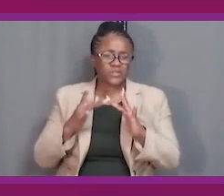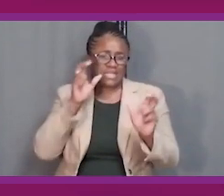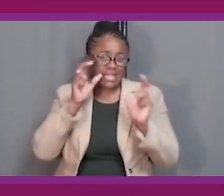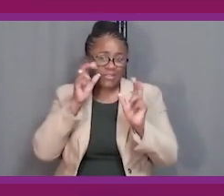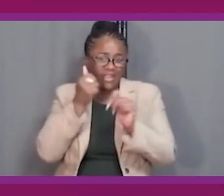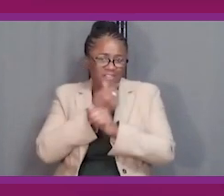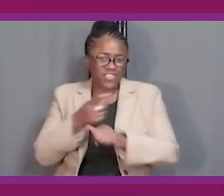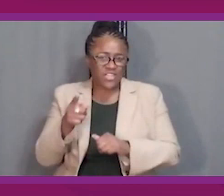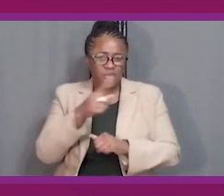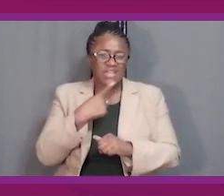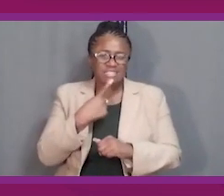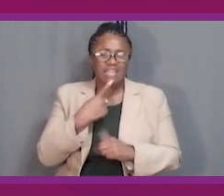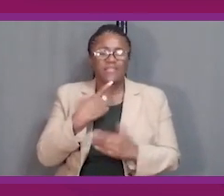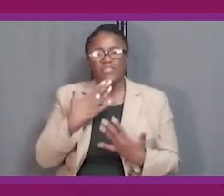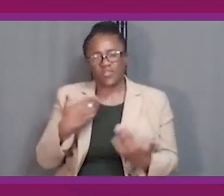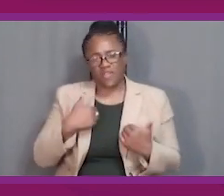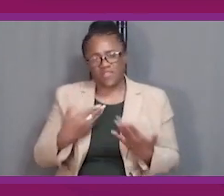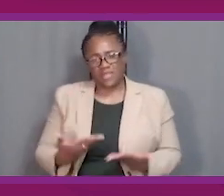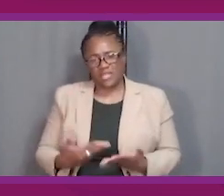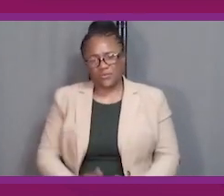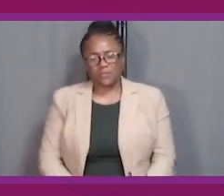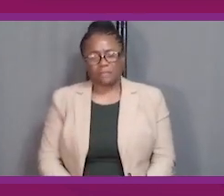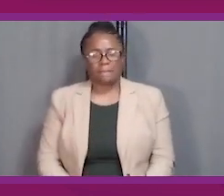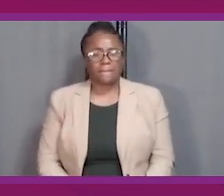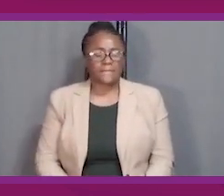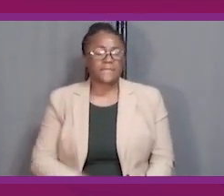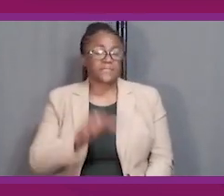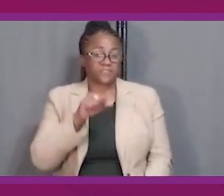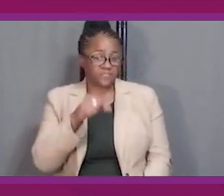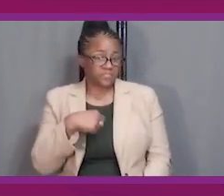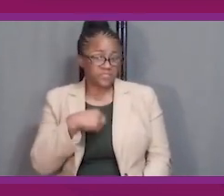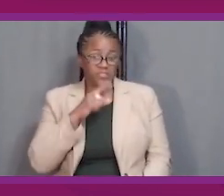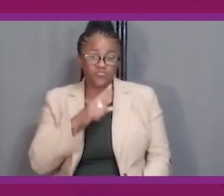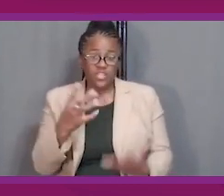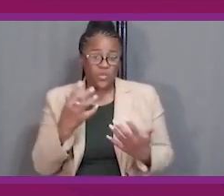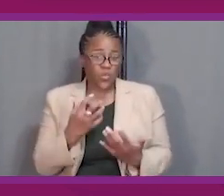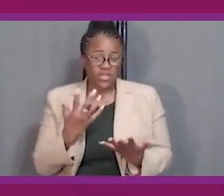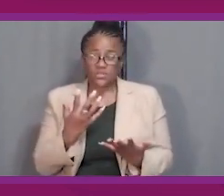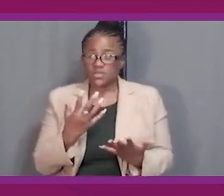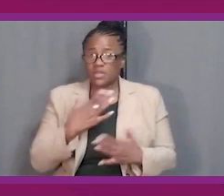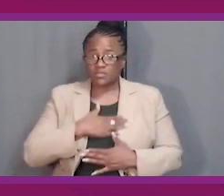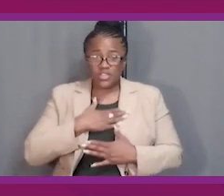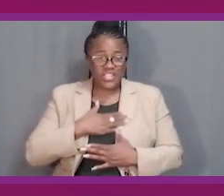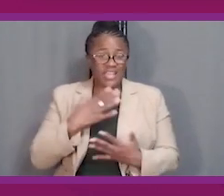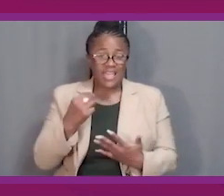want to just appreciate and thank and just have a lot of gratitude of just being on this podcast,